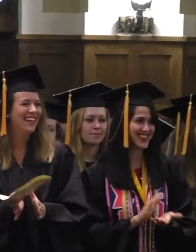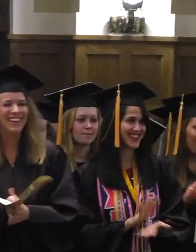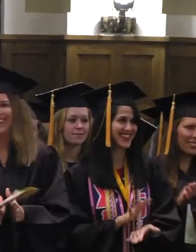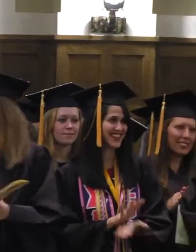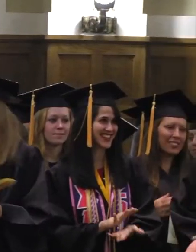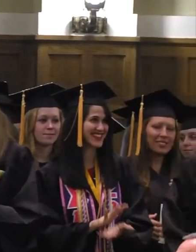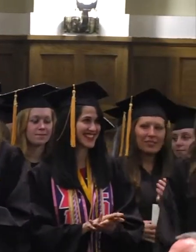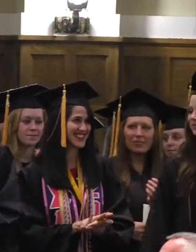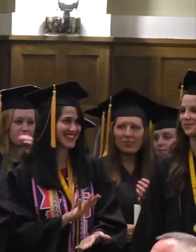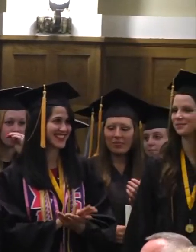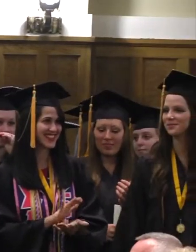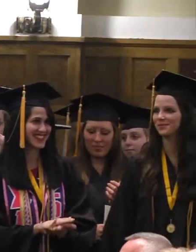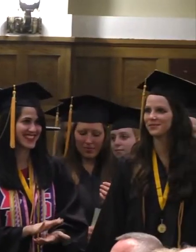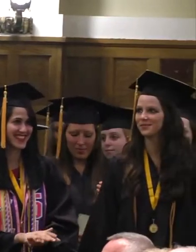Thank you.